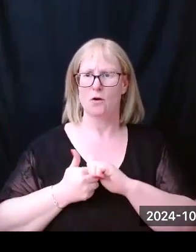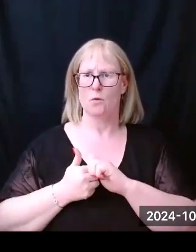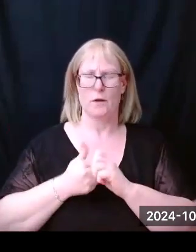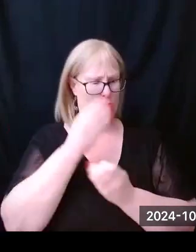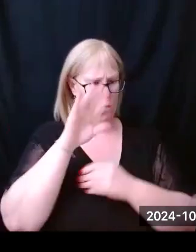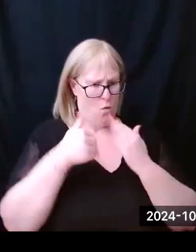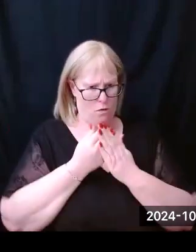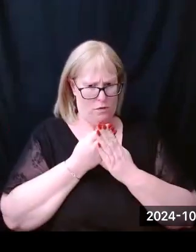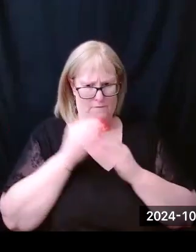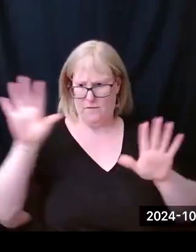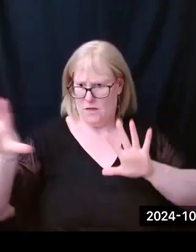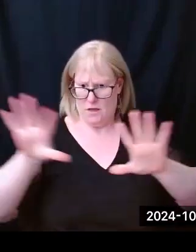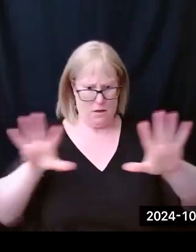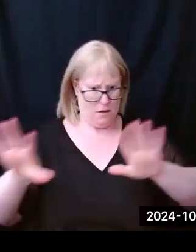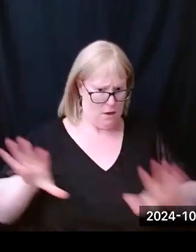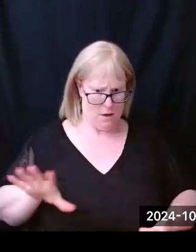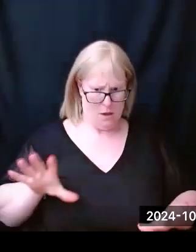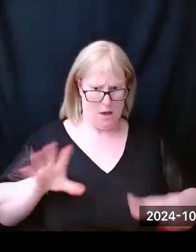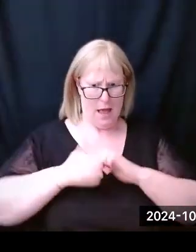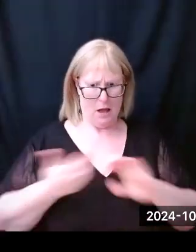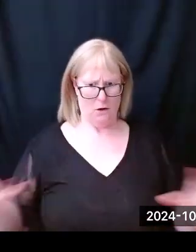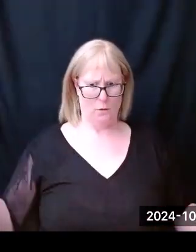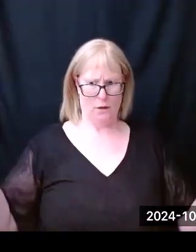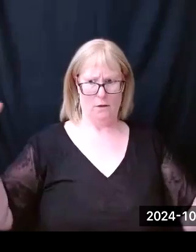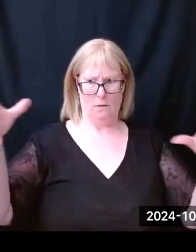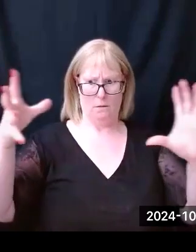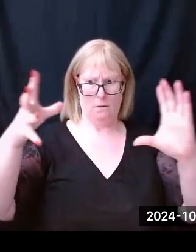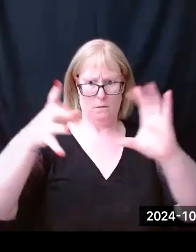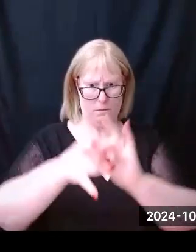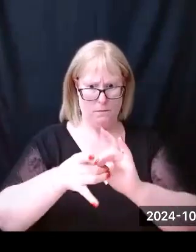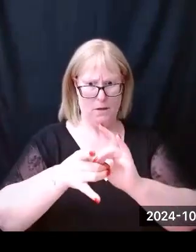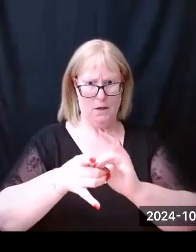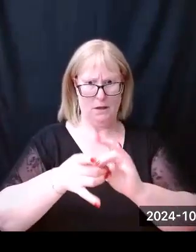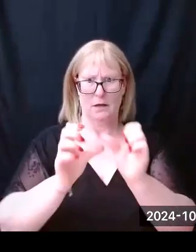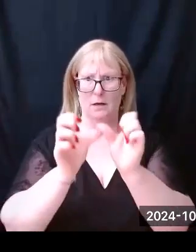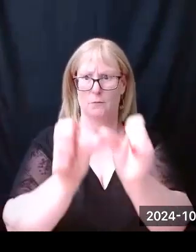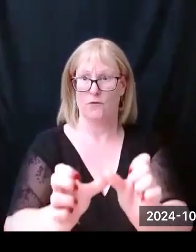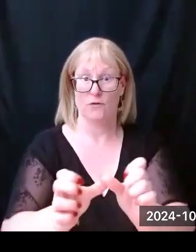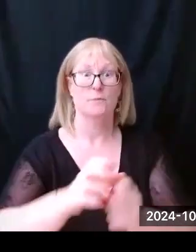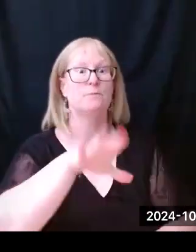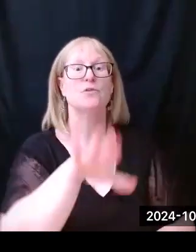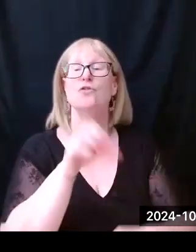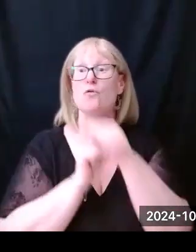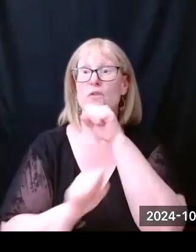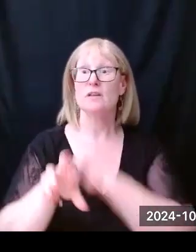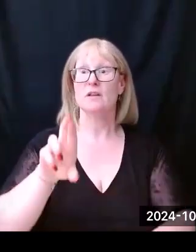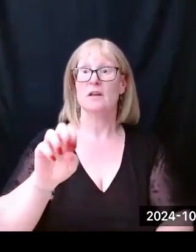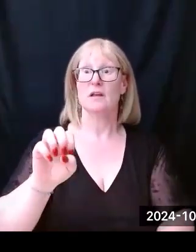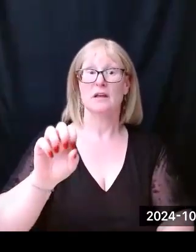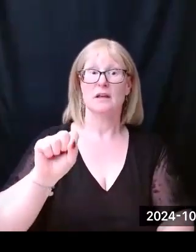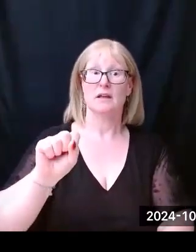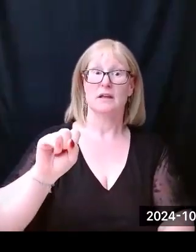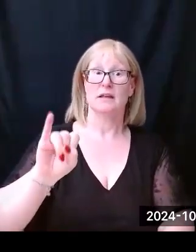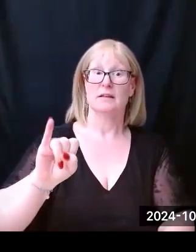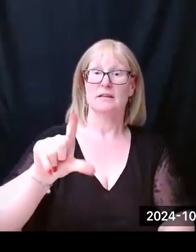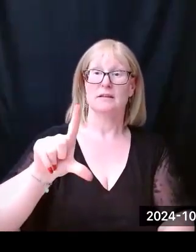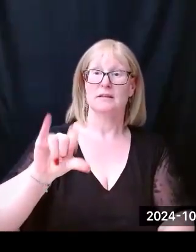So first, let's talk a little bit about what the word resilience means and its basics and how we can help you support you and your child together.